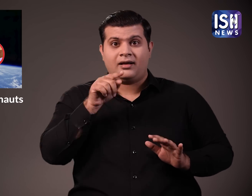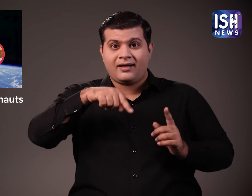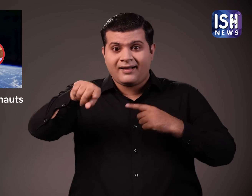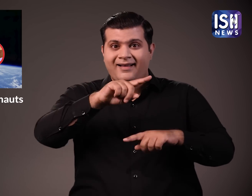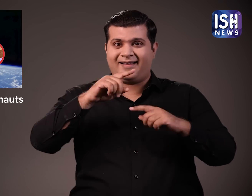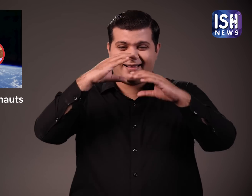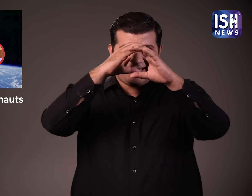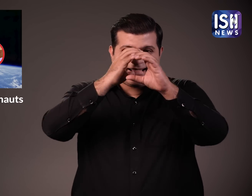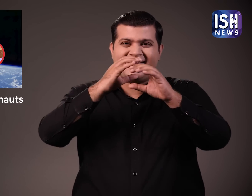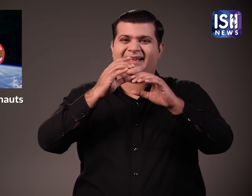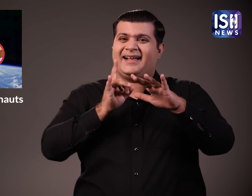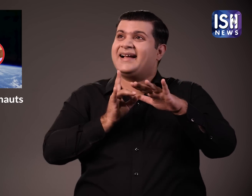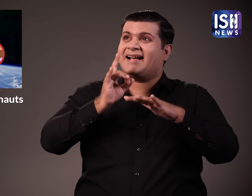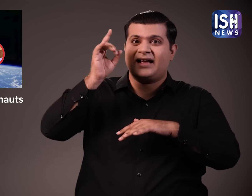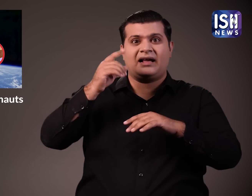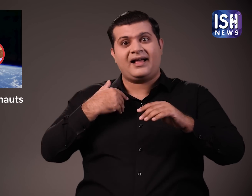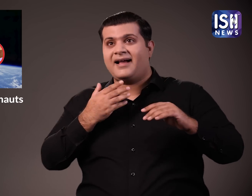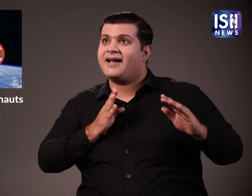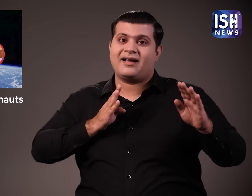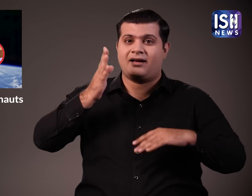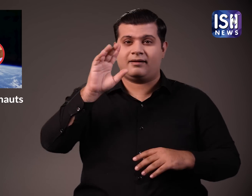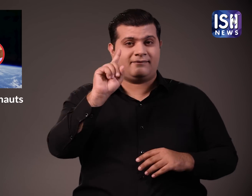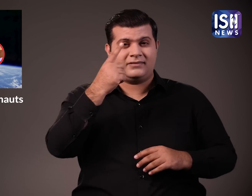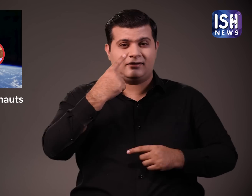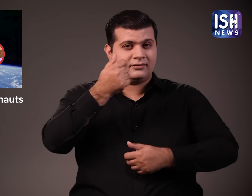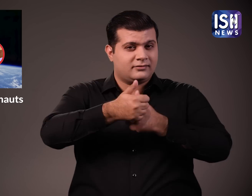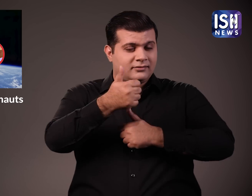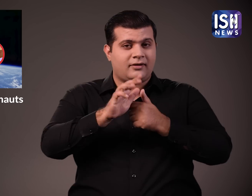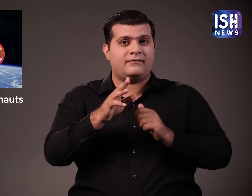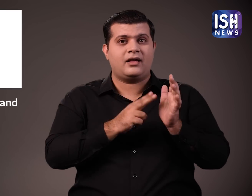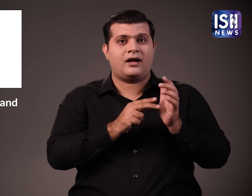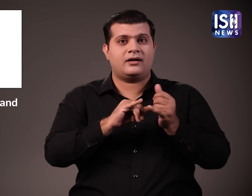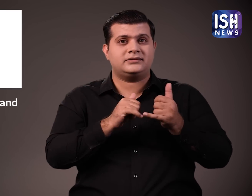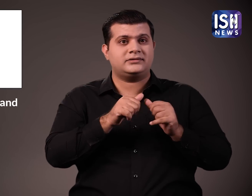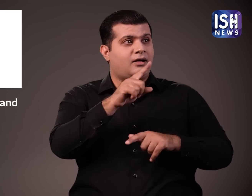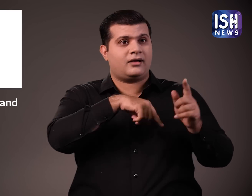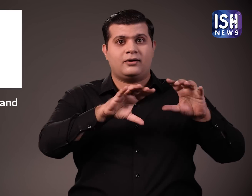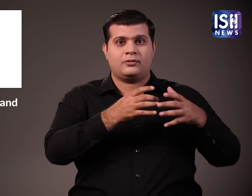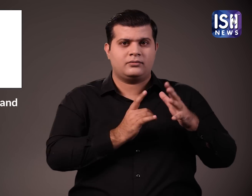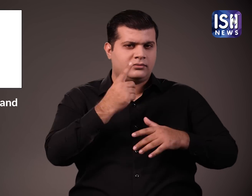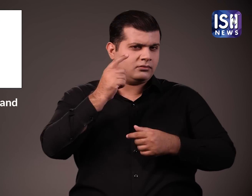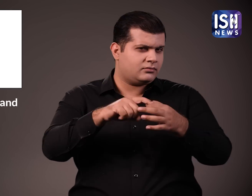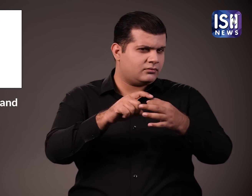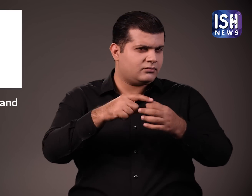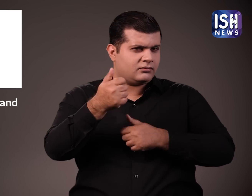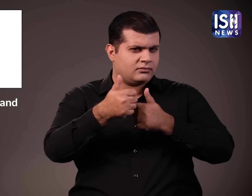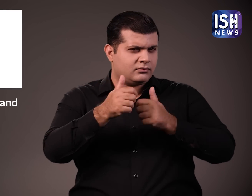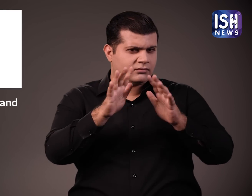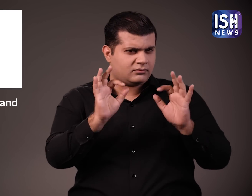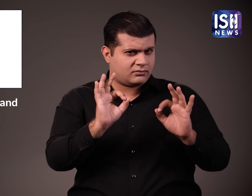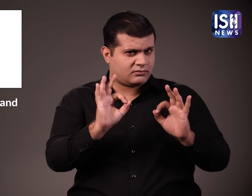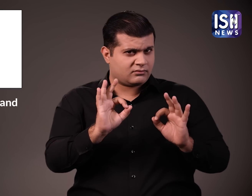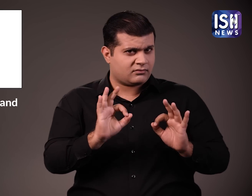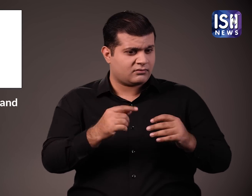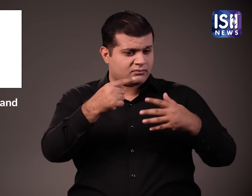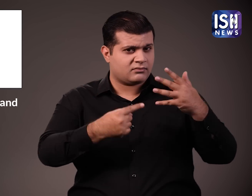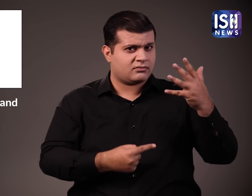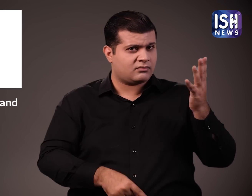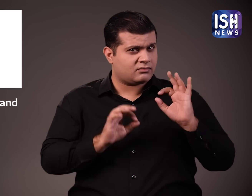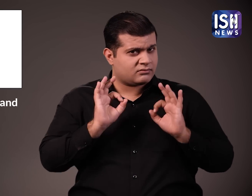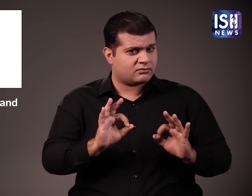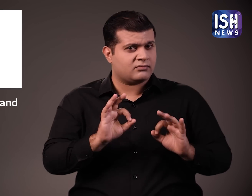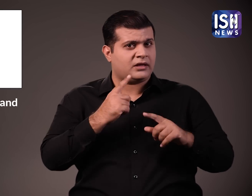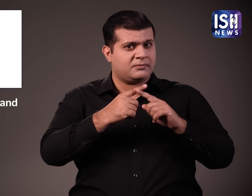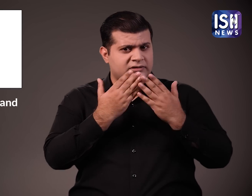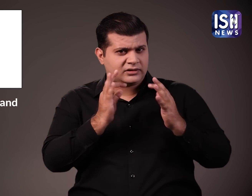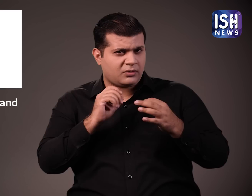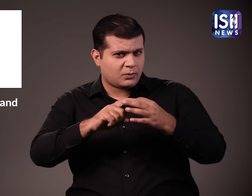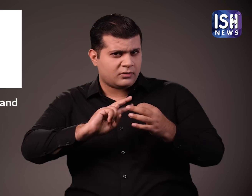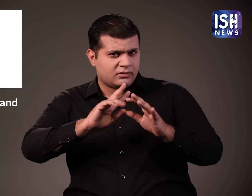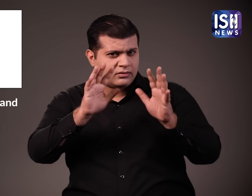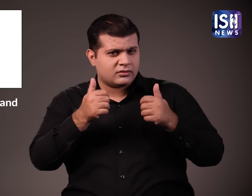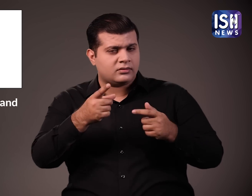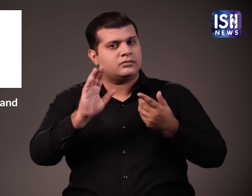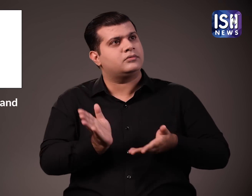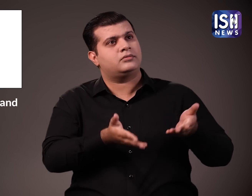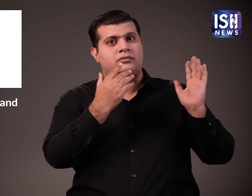You may want to become an astronaut and travel to space, but for that you need to fulfil the criteria and tests conducted by NASA.